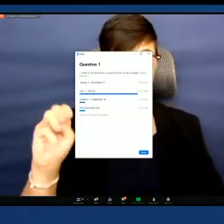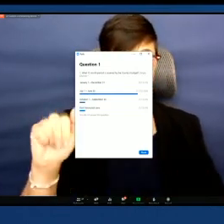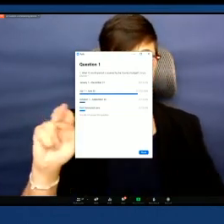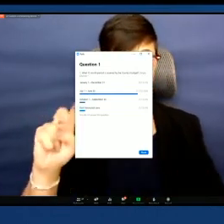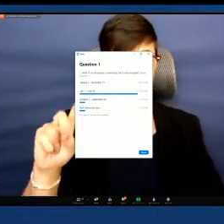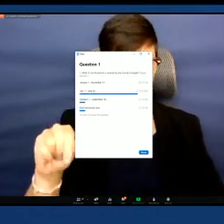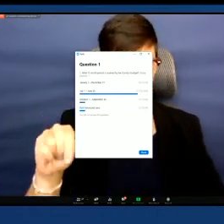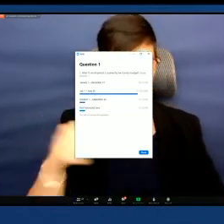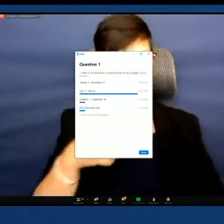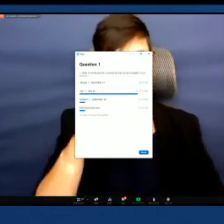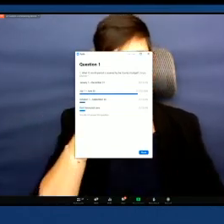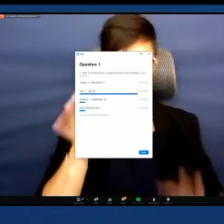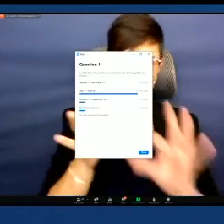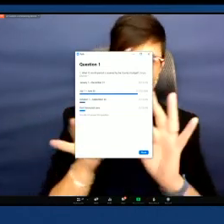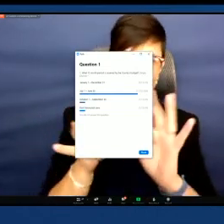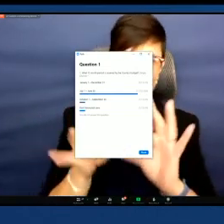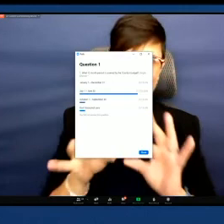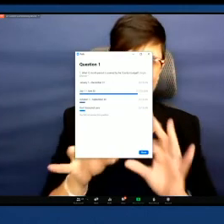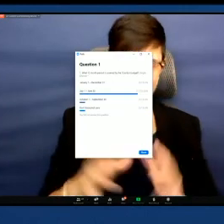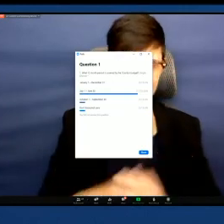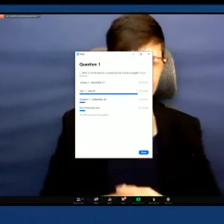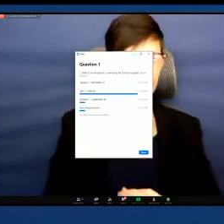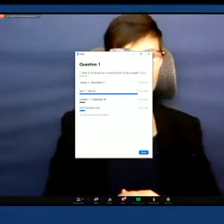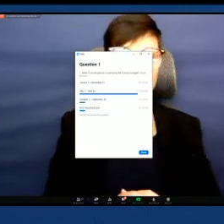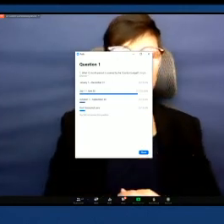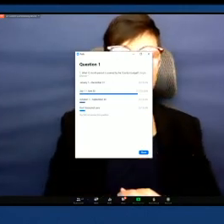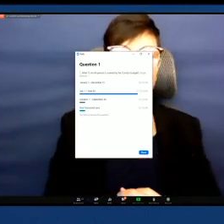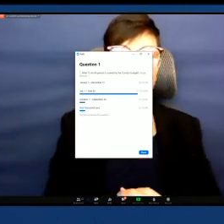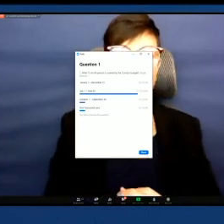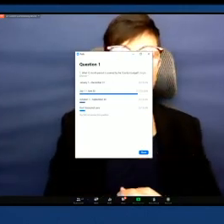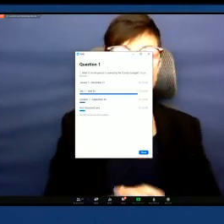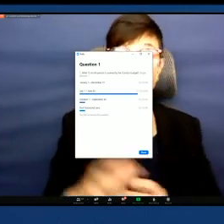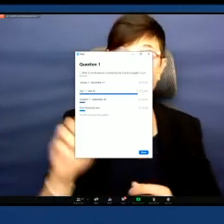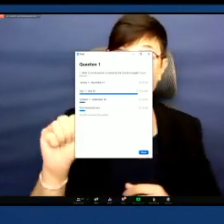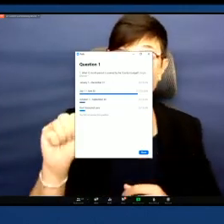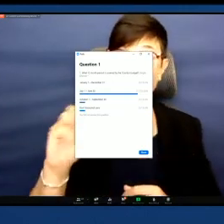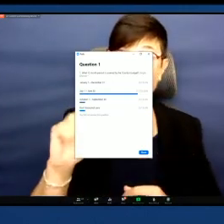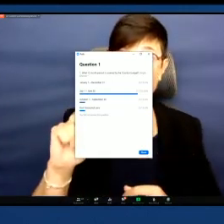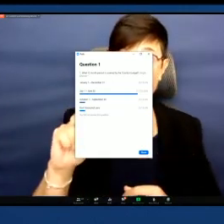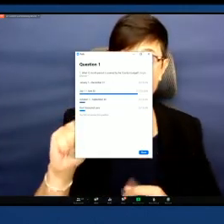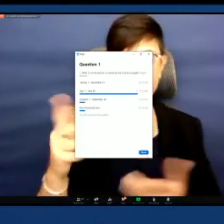OK. Well, this is obviously a very well informed group, so thanks everyone for taking the first poll.